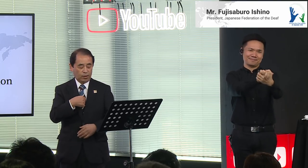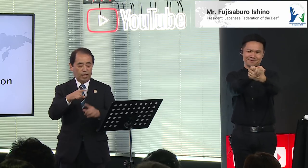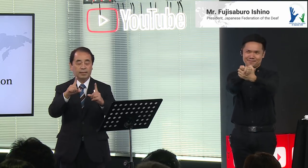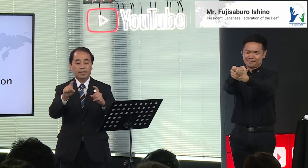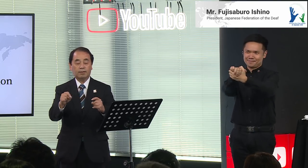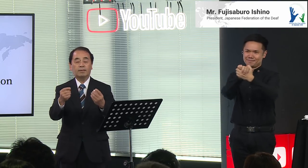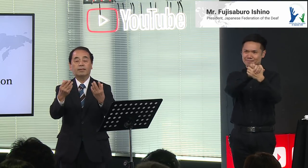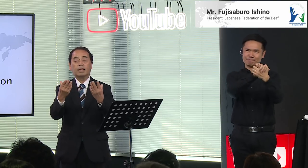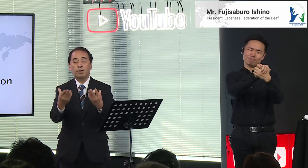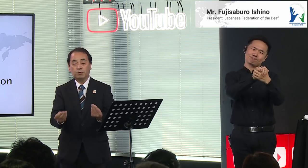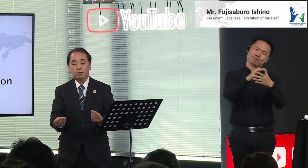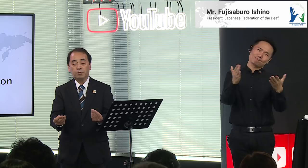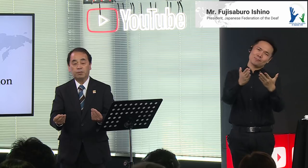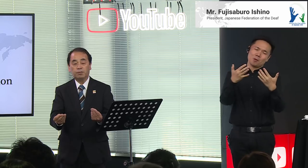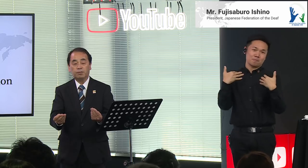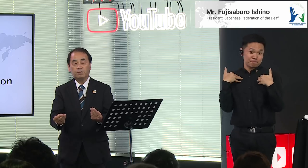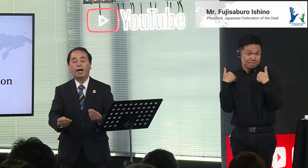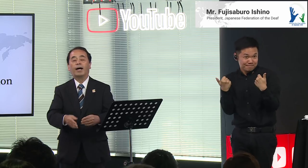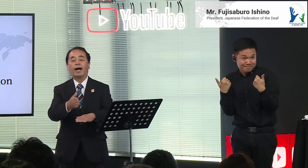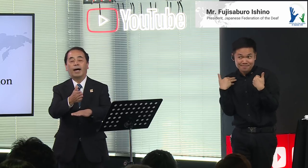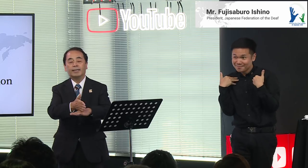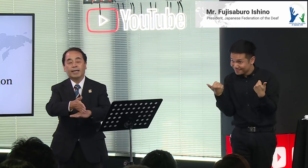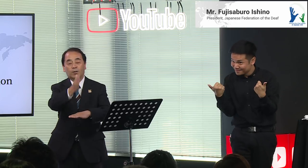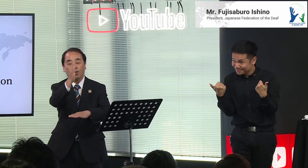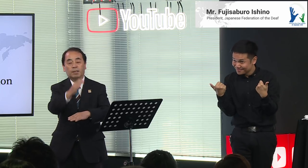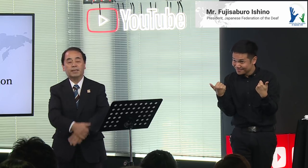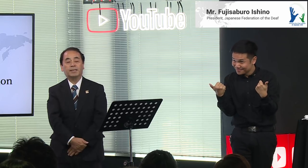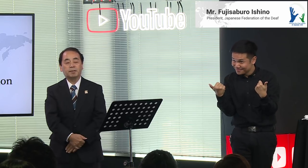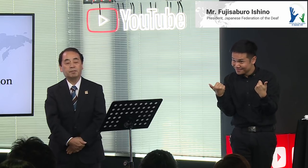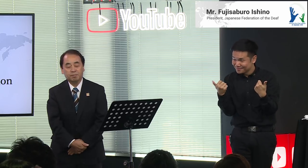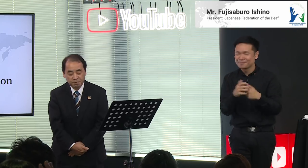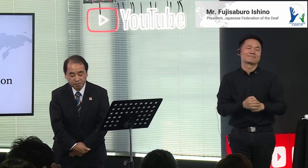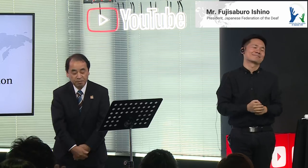today's organizers, WFDRSA and the Nippon Foundation for their further